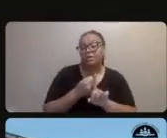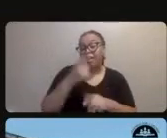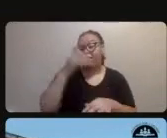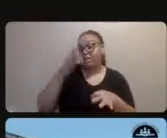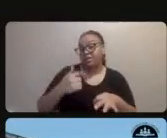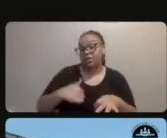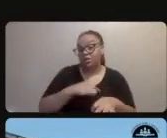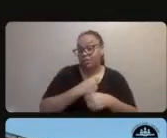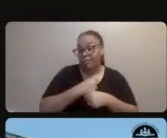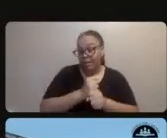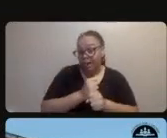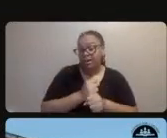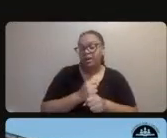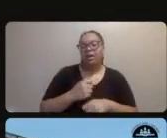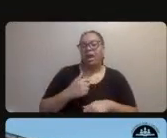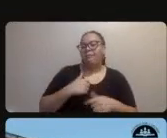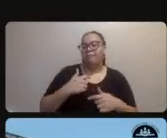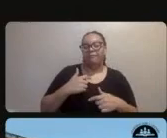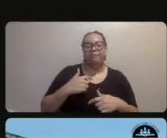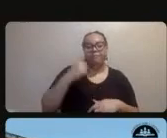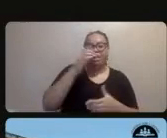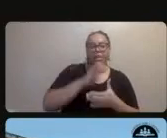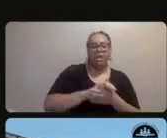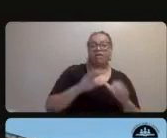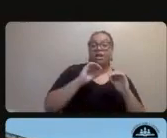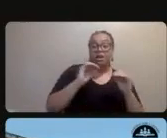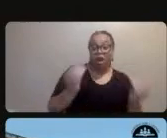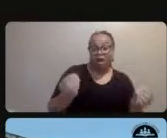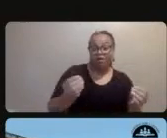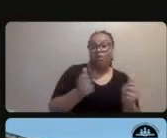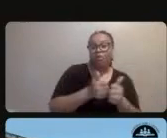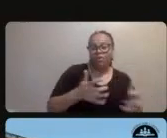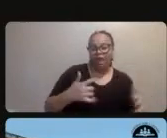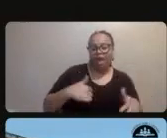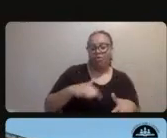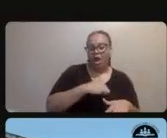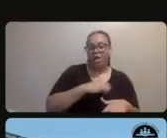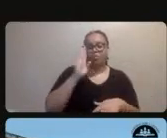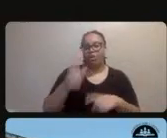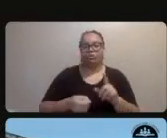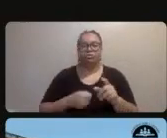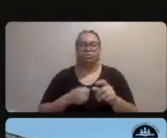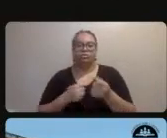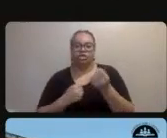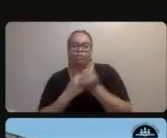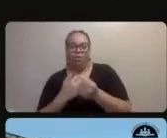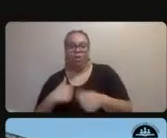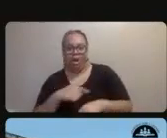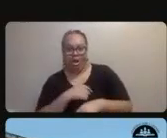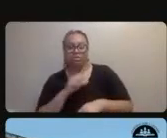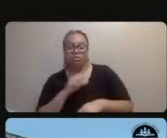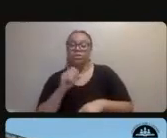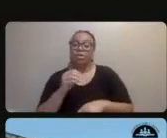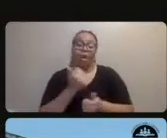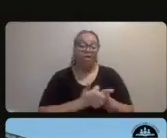IN TE IMPACT BY THE DECISIONS THAT WE MAKE. I'M A BIG BELIEVER OF NOTHING